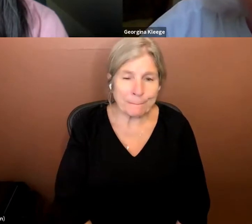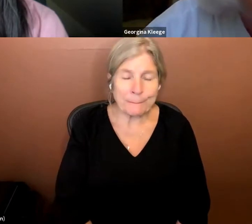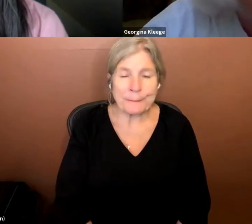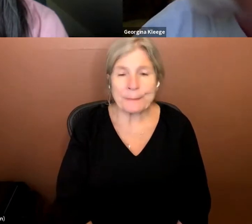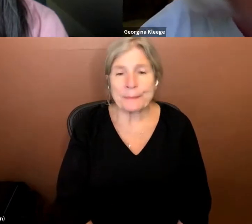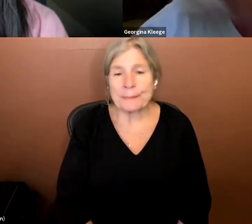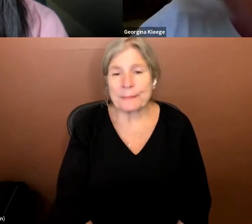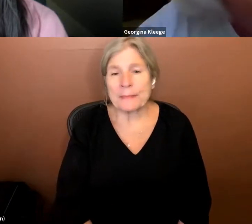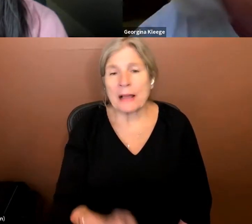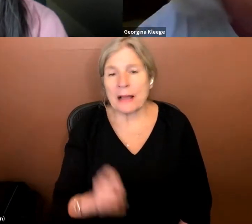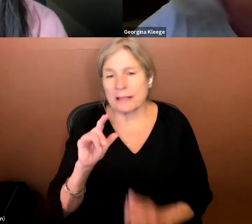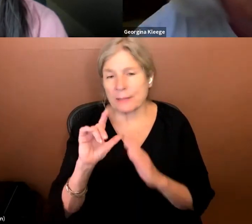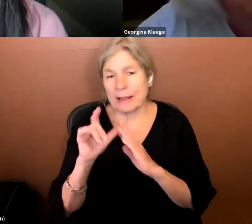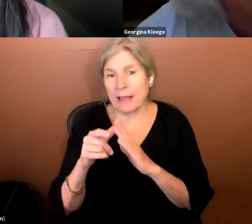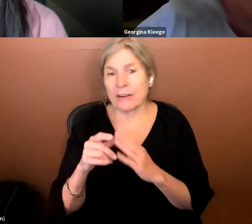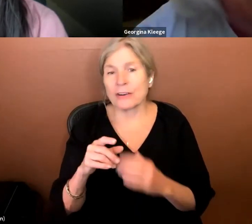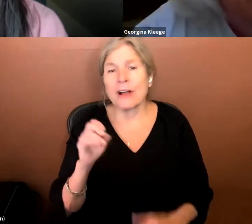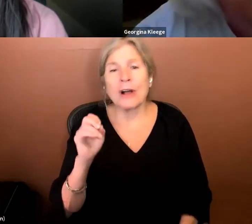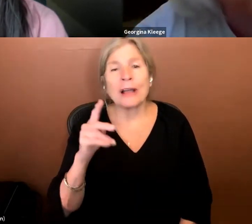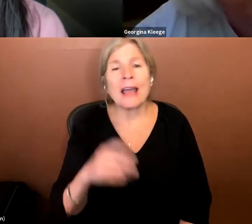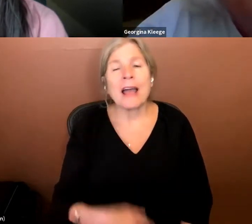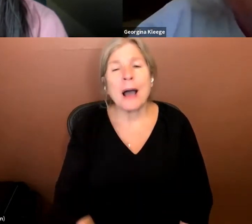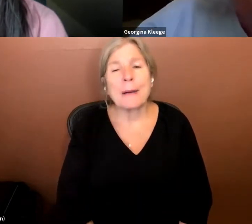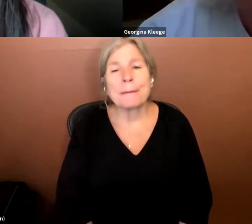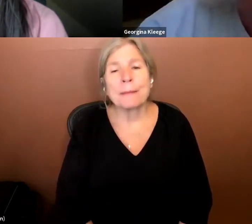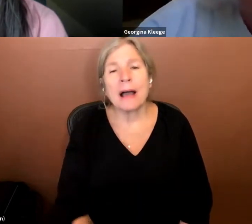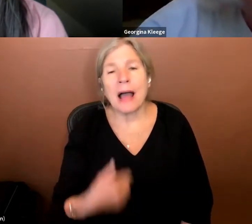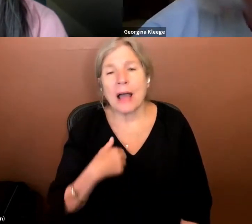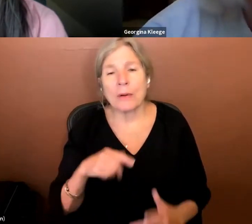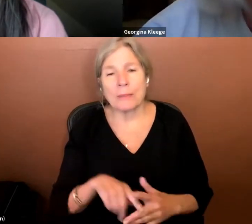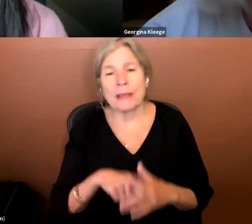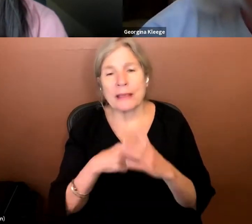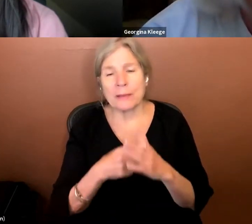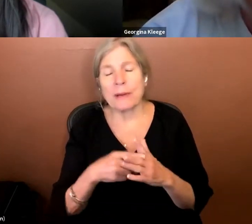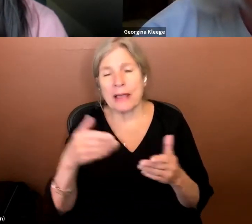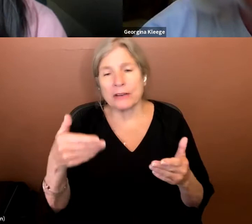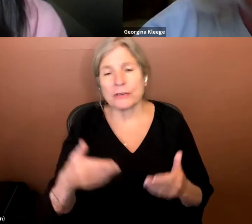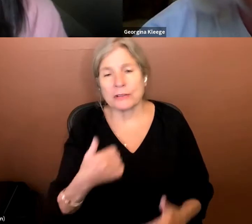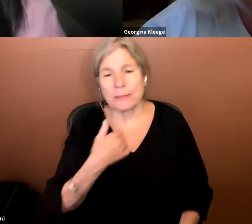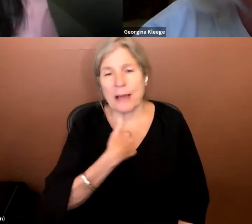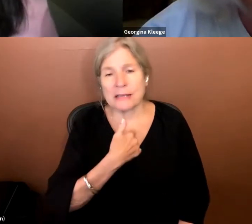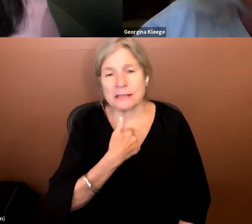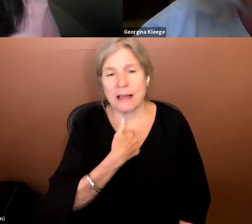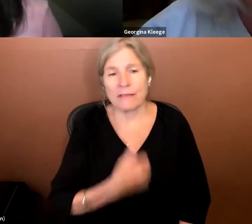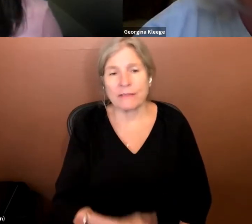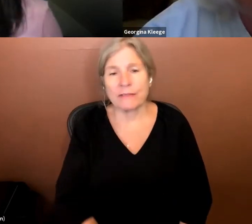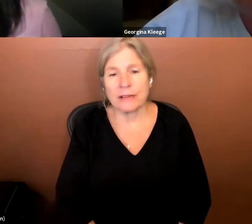later. I'll begin by introducing myself. As I said my name is